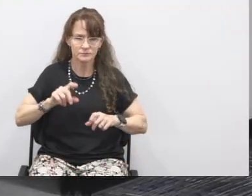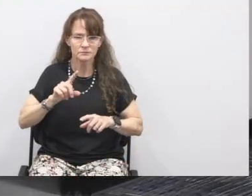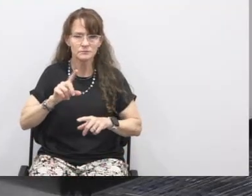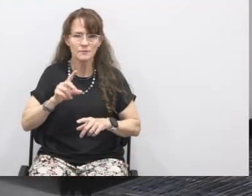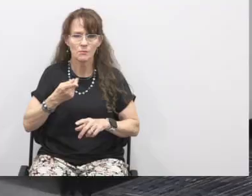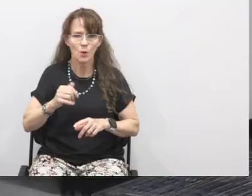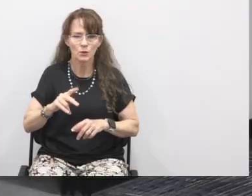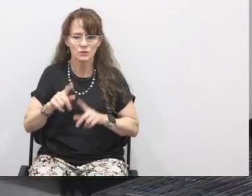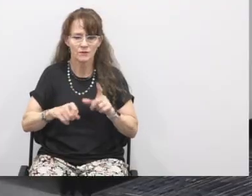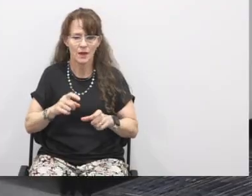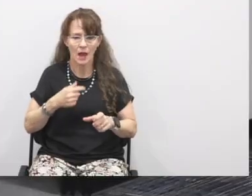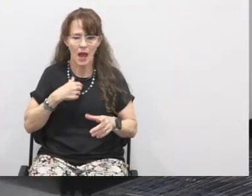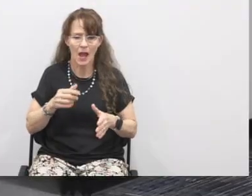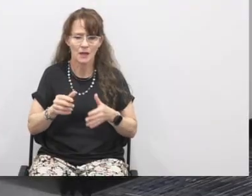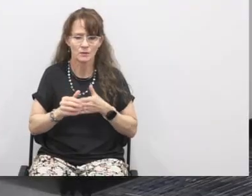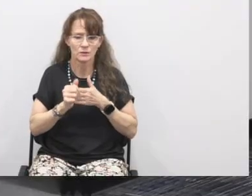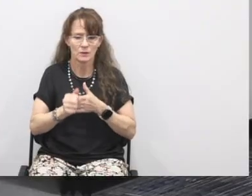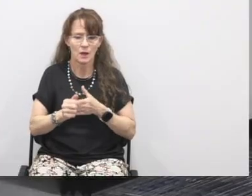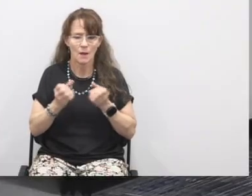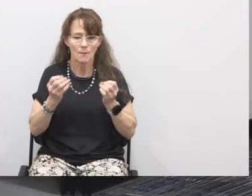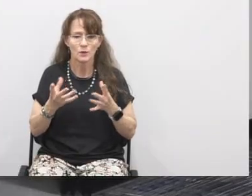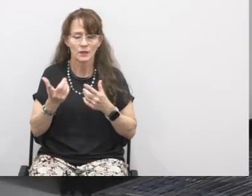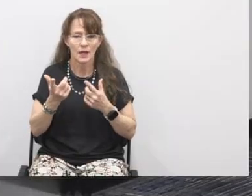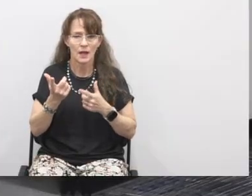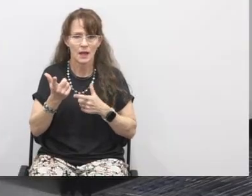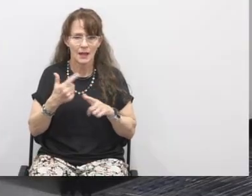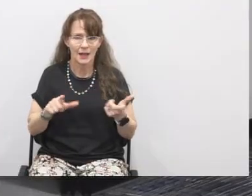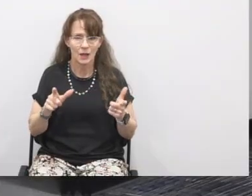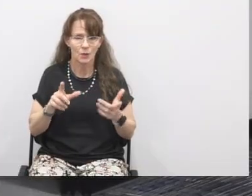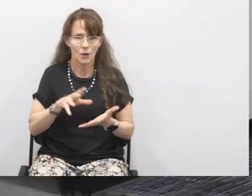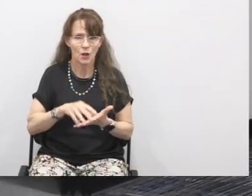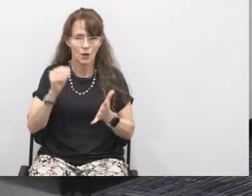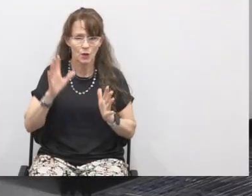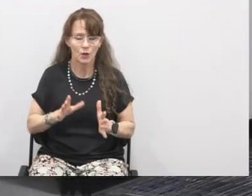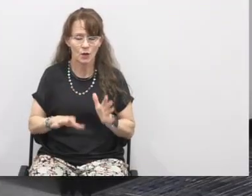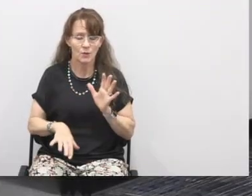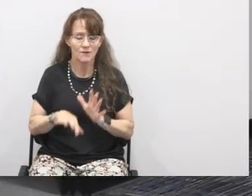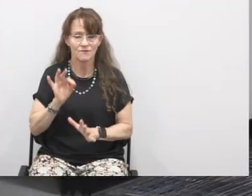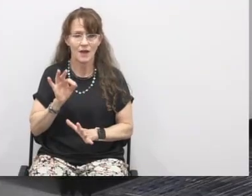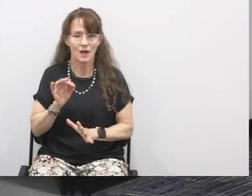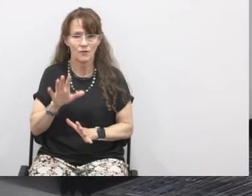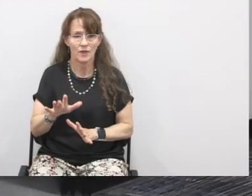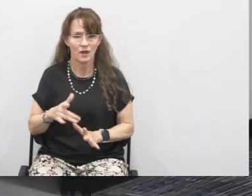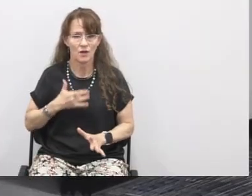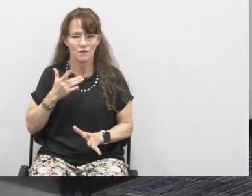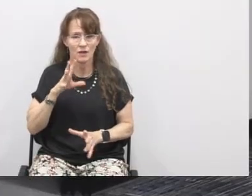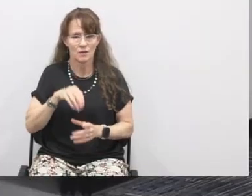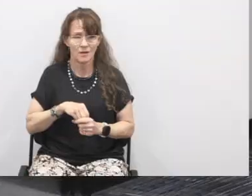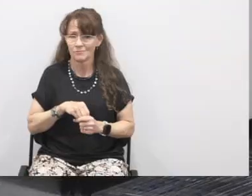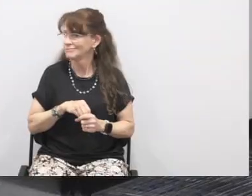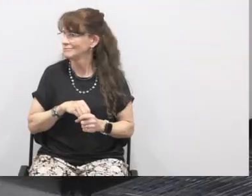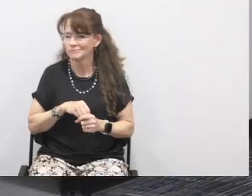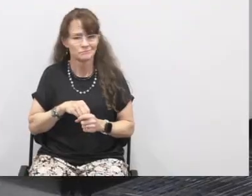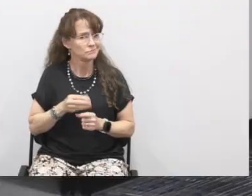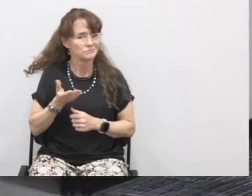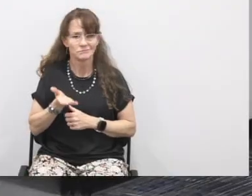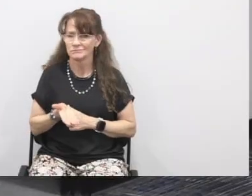I was in charge of the multilingual learners, what we found at Jordan is that their sense of belonging wasn't there. They felt oppressed.